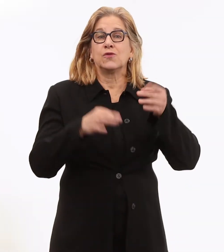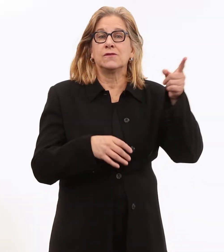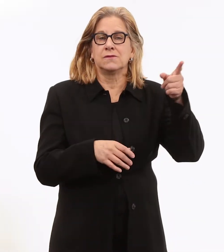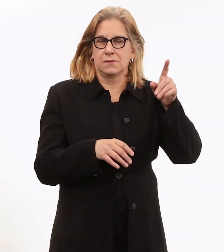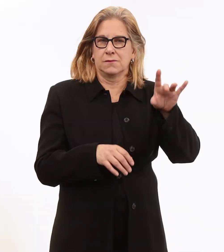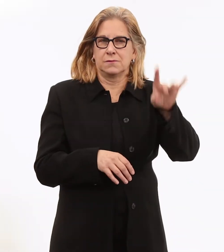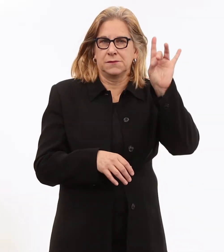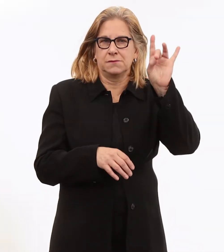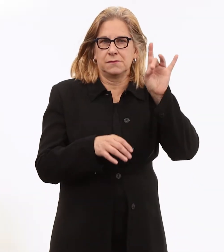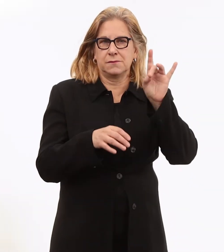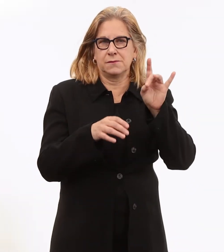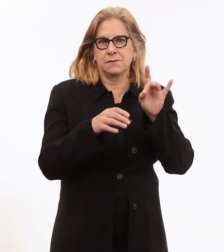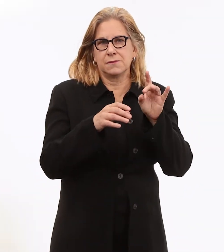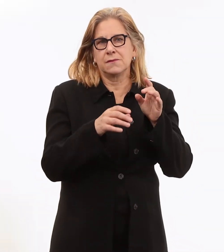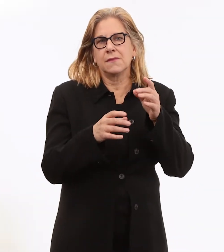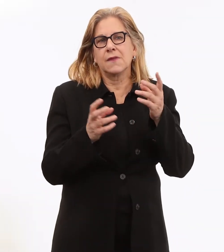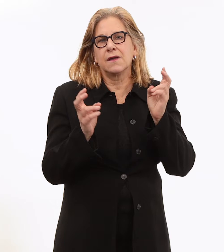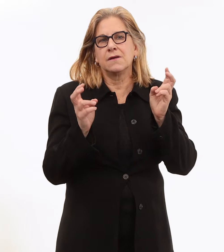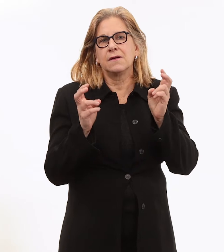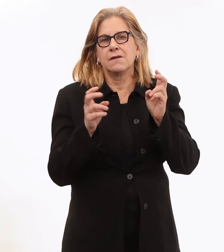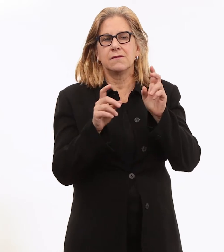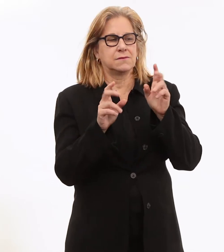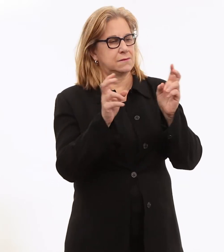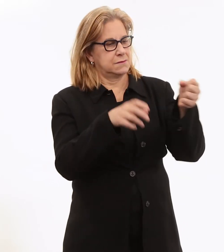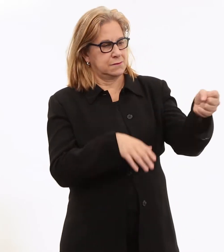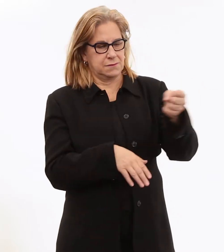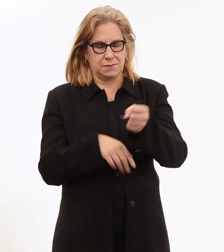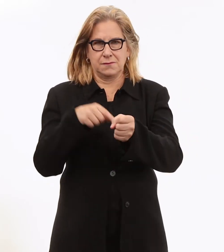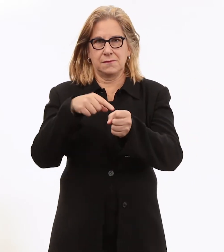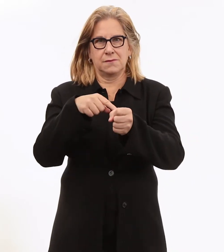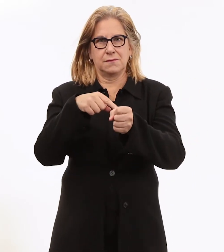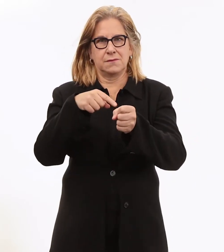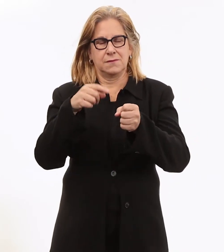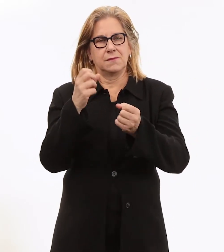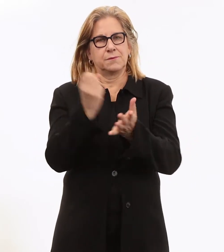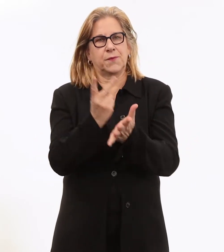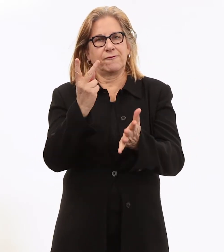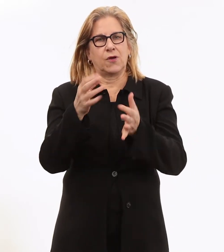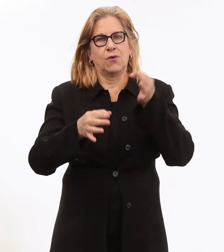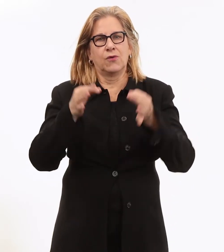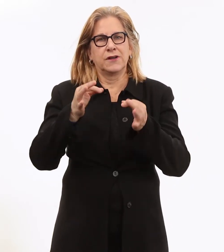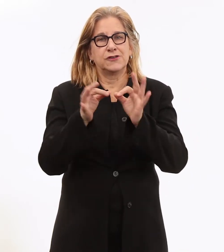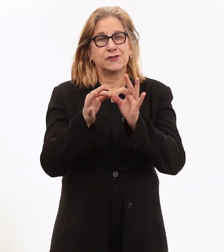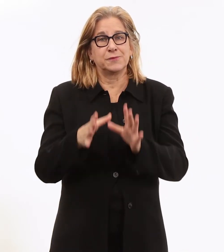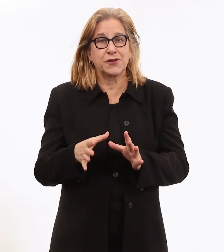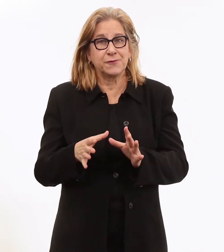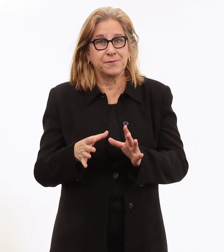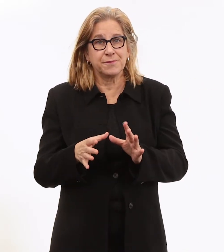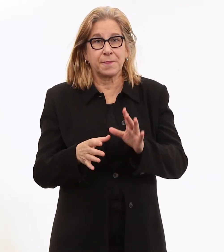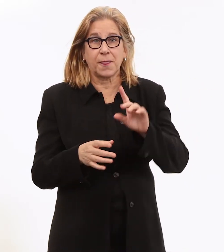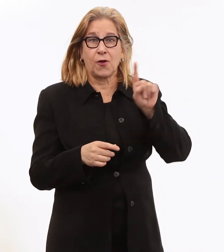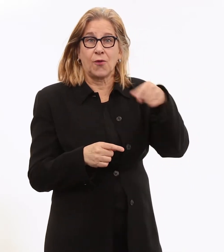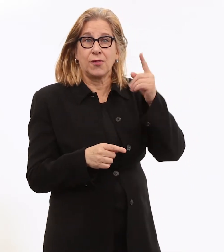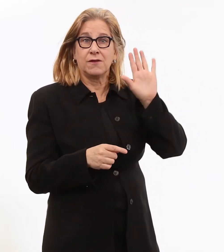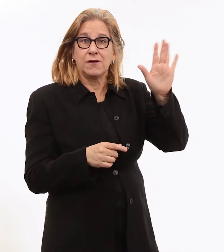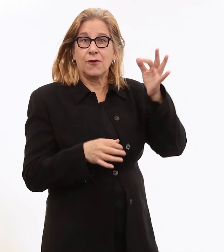The court chooses who can act as an approved court interpreter. Only the court-approved interpreter can provide